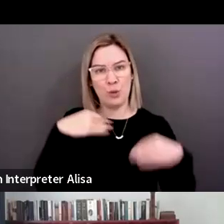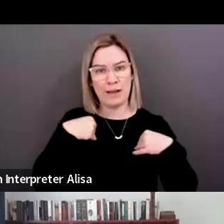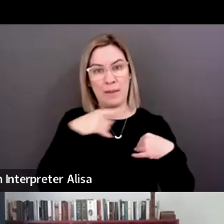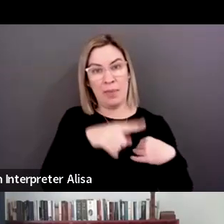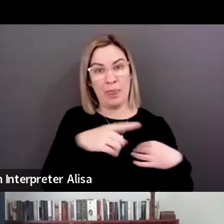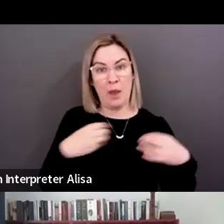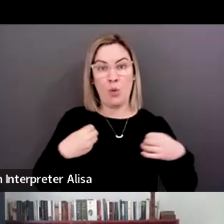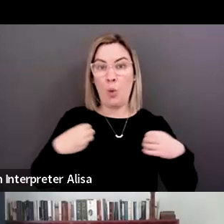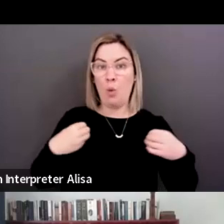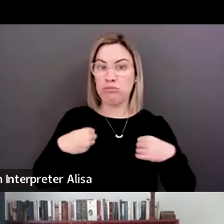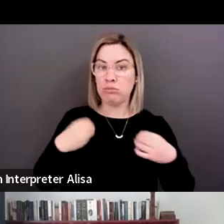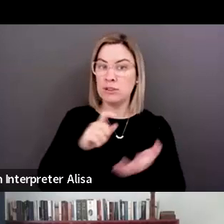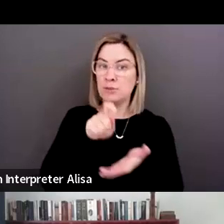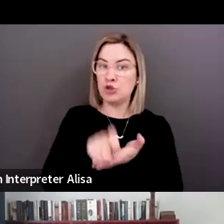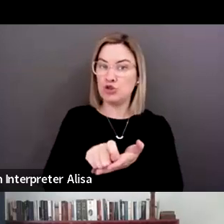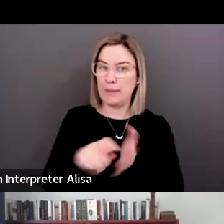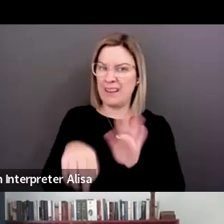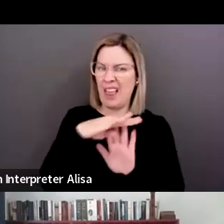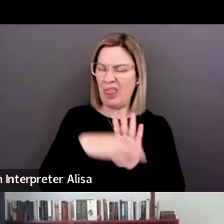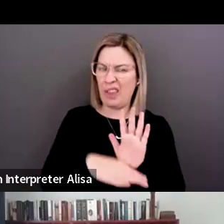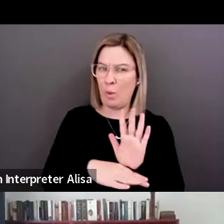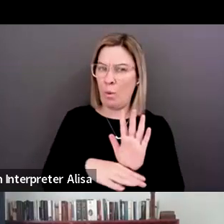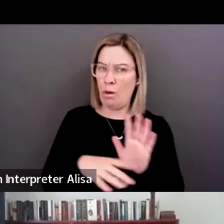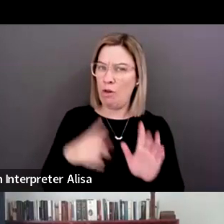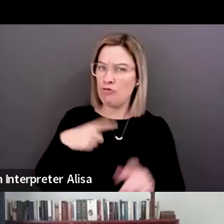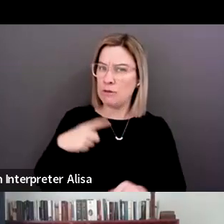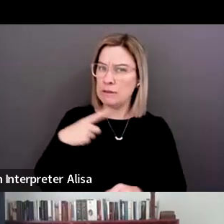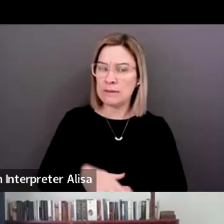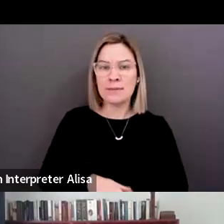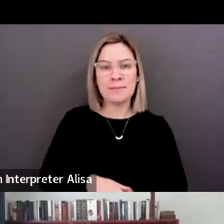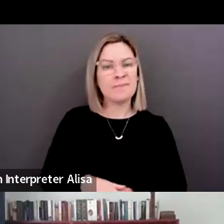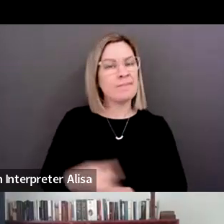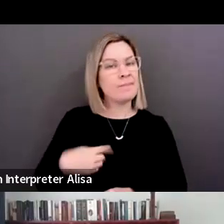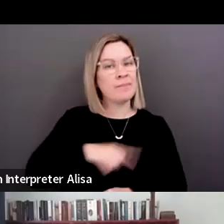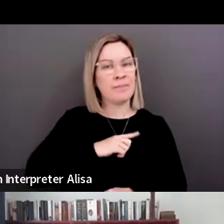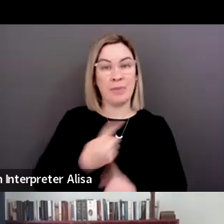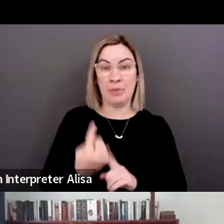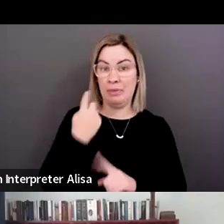Australia Council to come up with policy that would actually prohibit